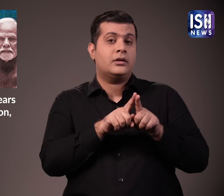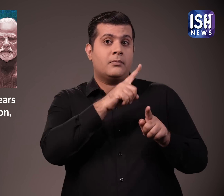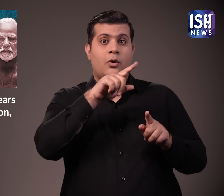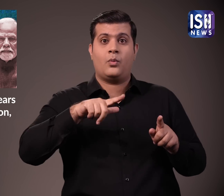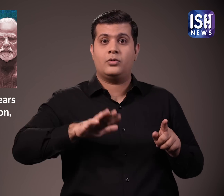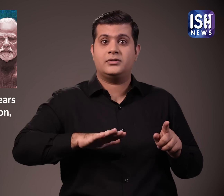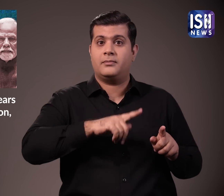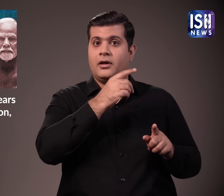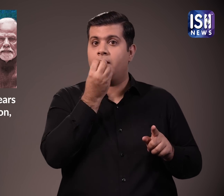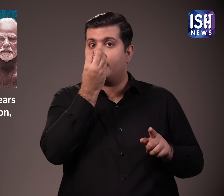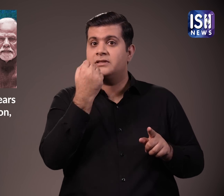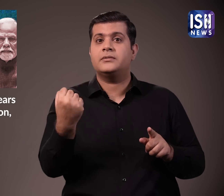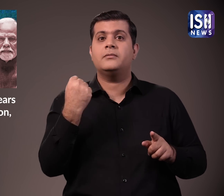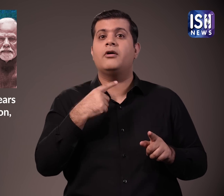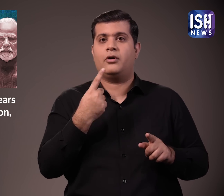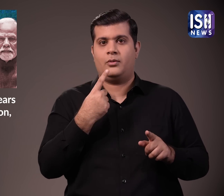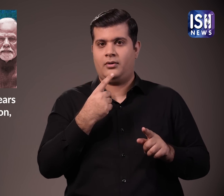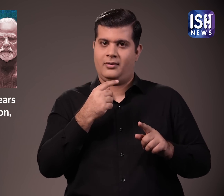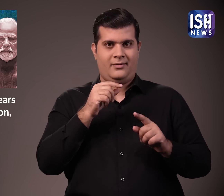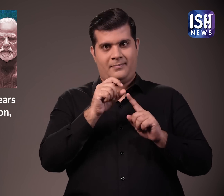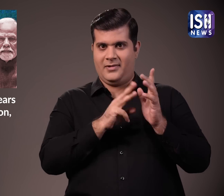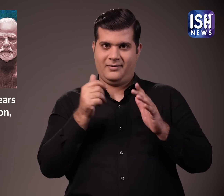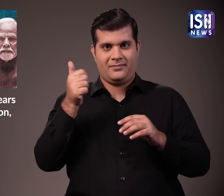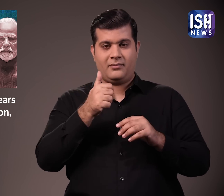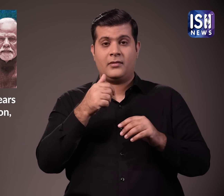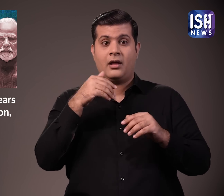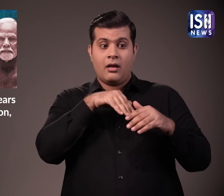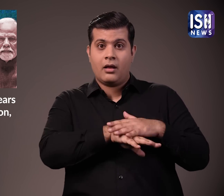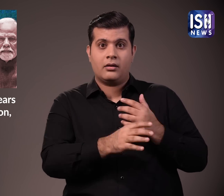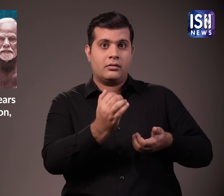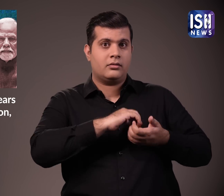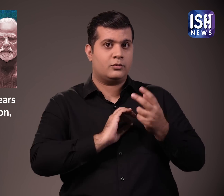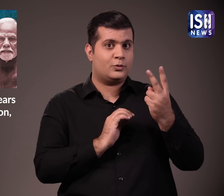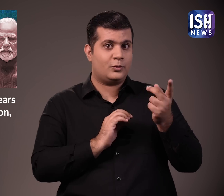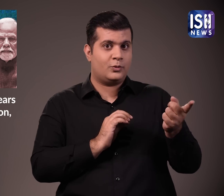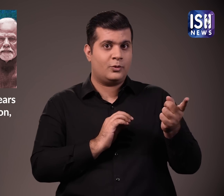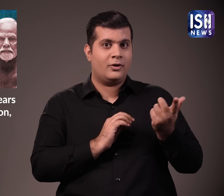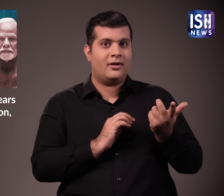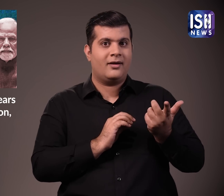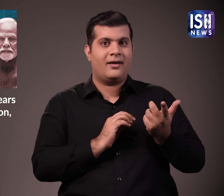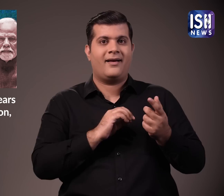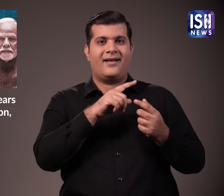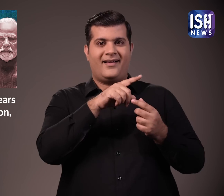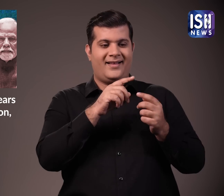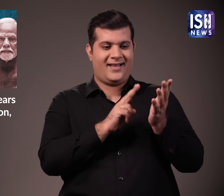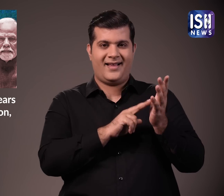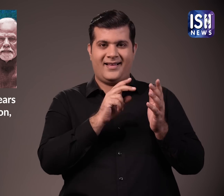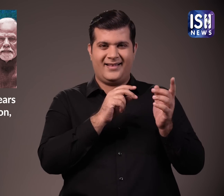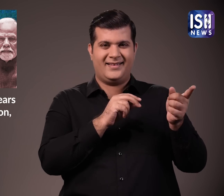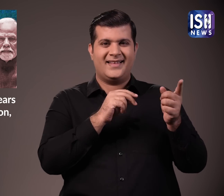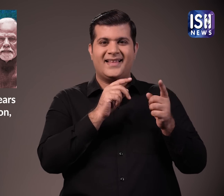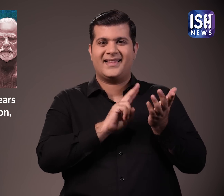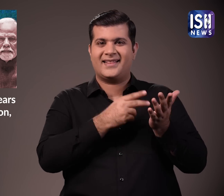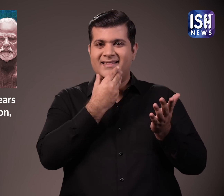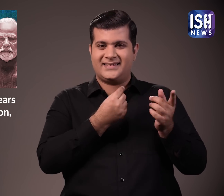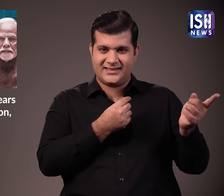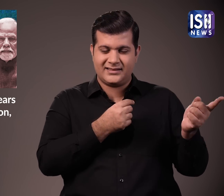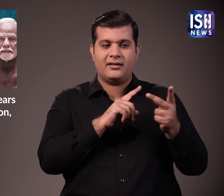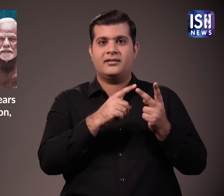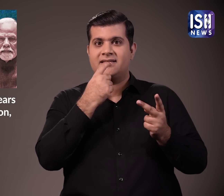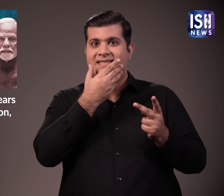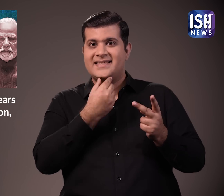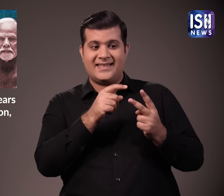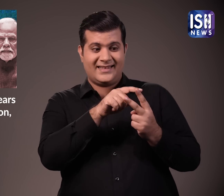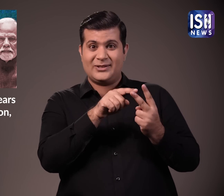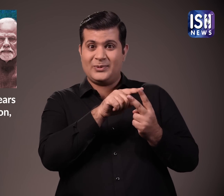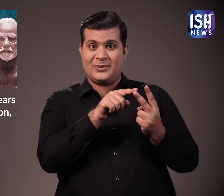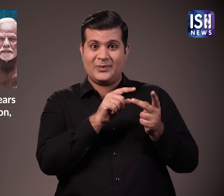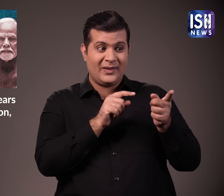Or BJP formed a coalition government with Bihar's Nitish Kumar's party and AP's Chandrababu Naidu's party.